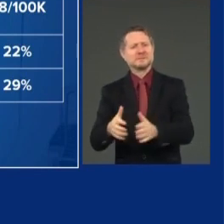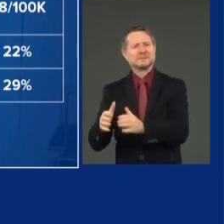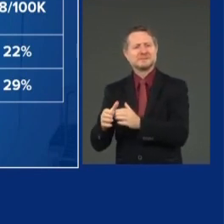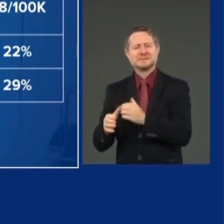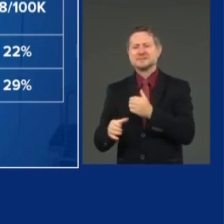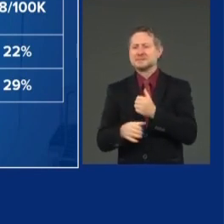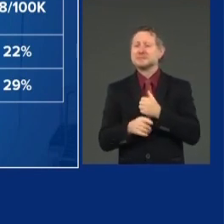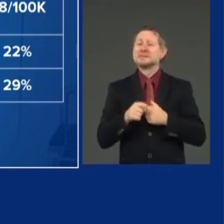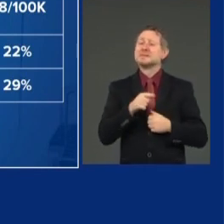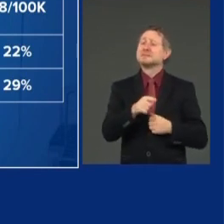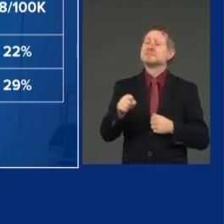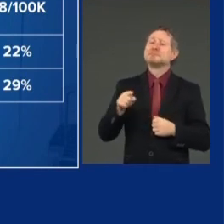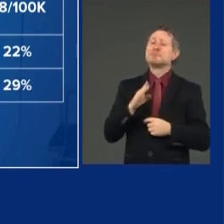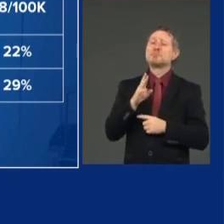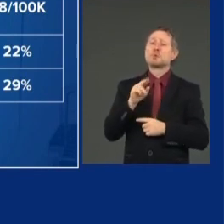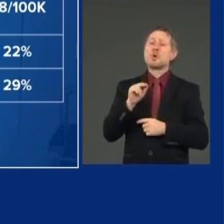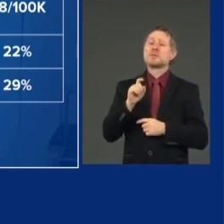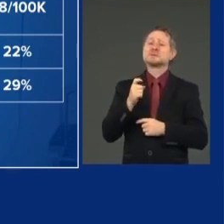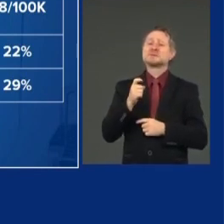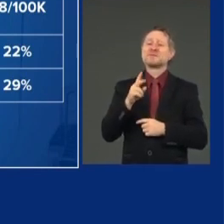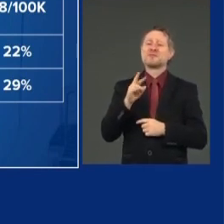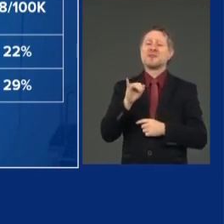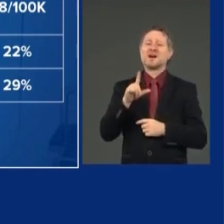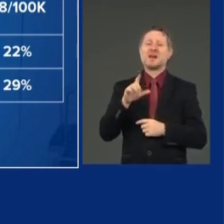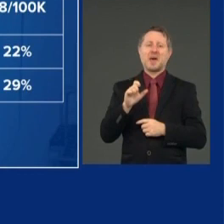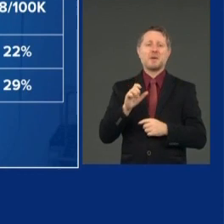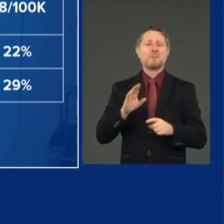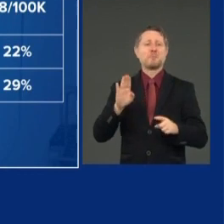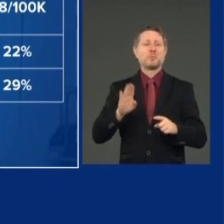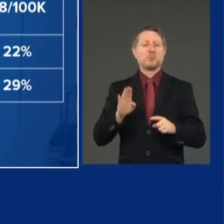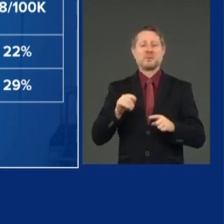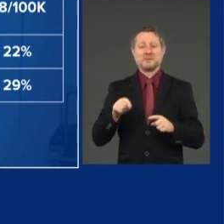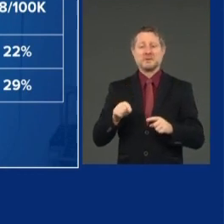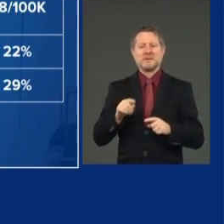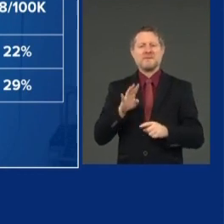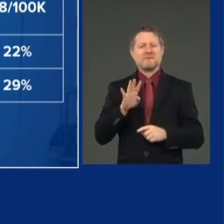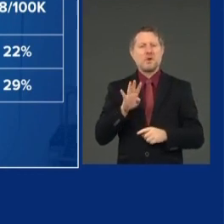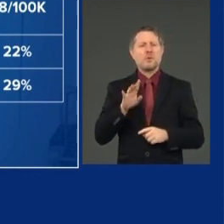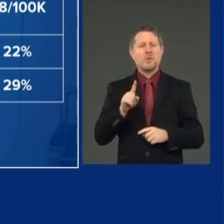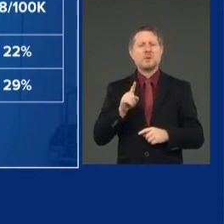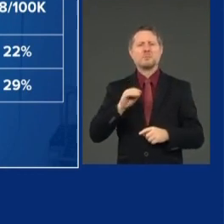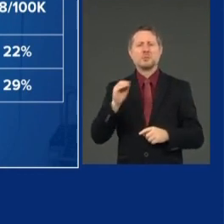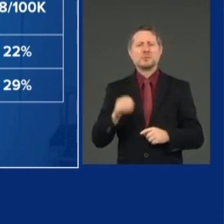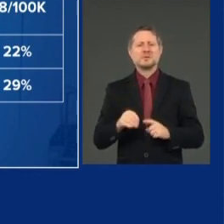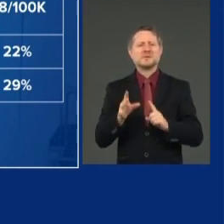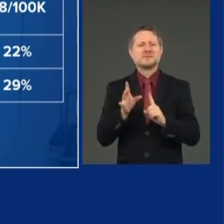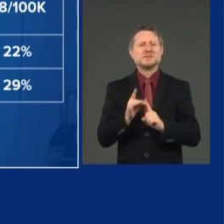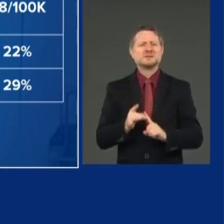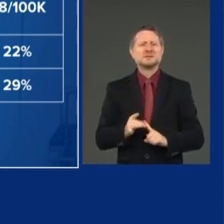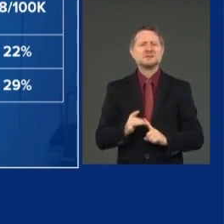INCOME, PREDOMINANTLY MINORITY.